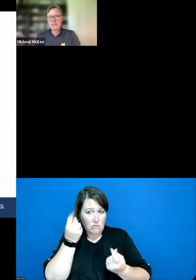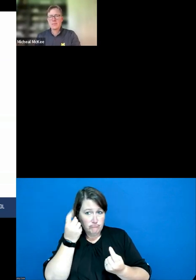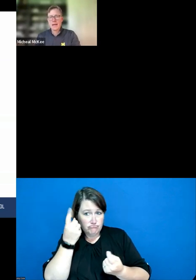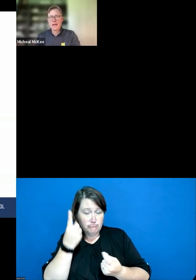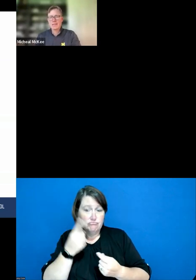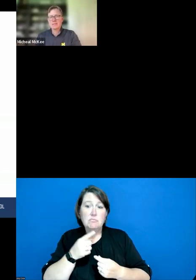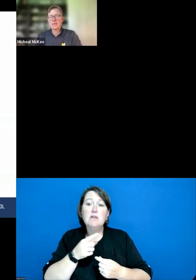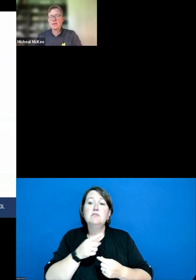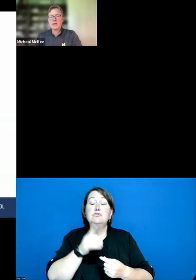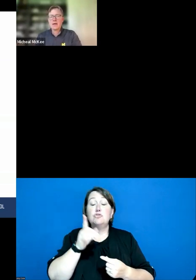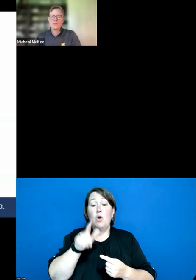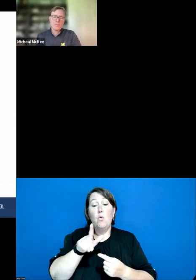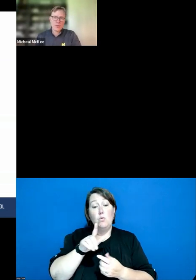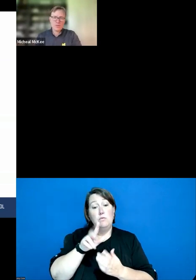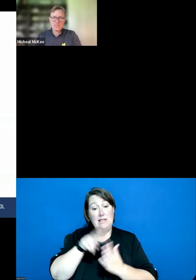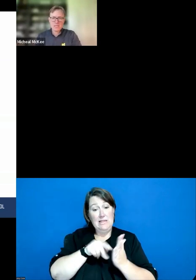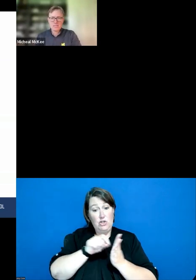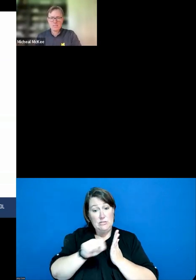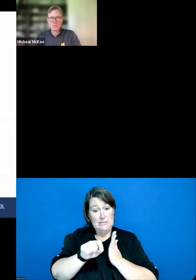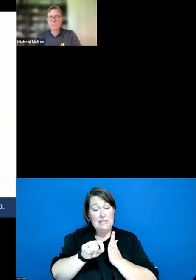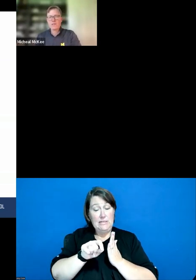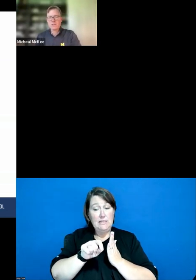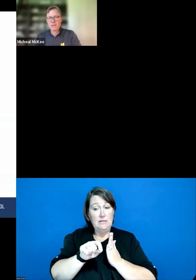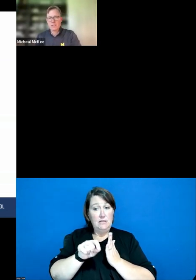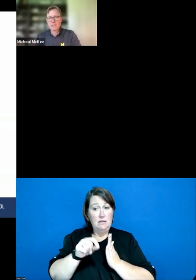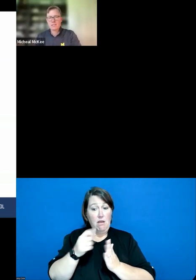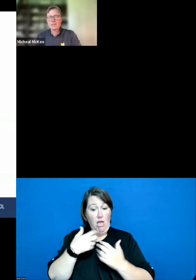in the past from previous studies that we've conducted.